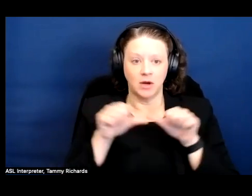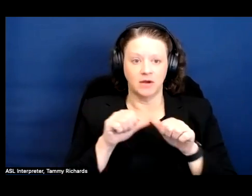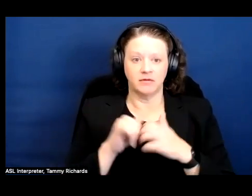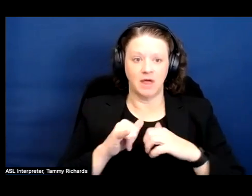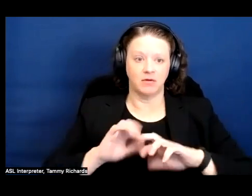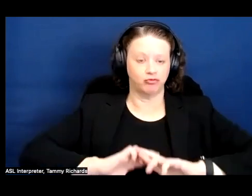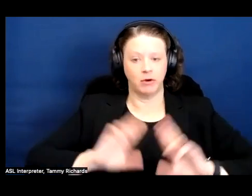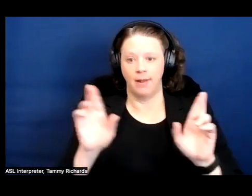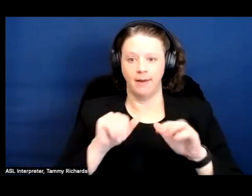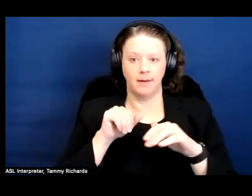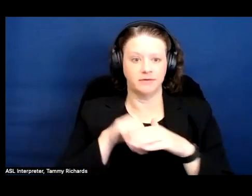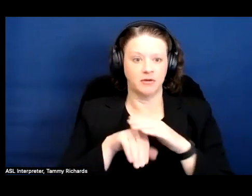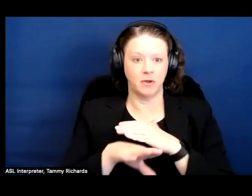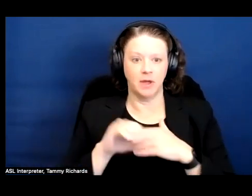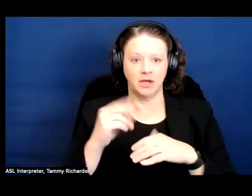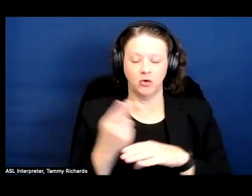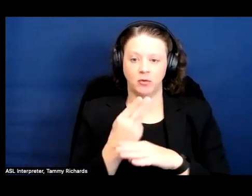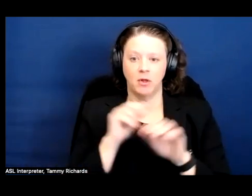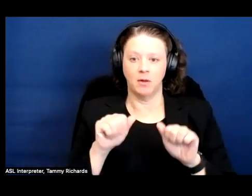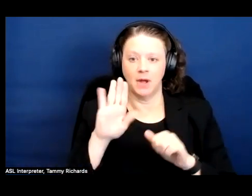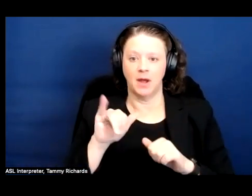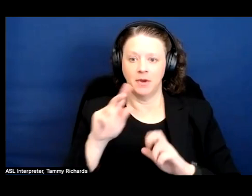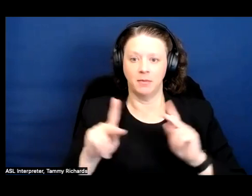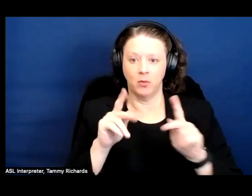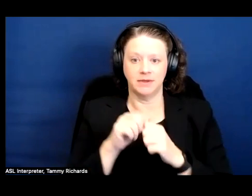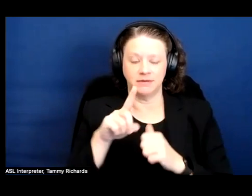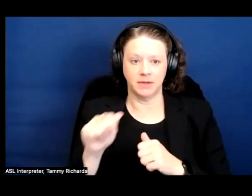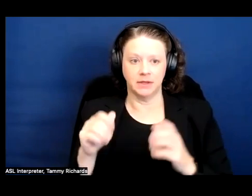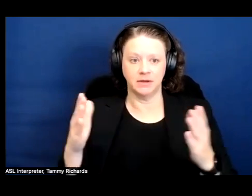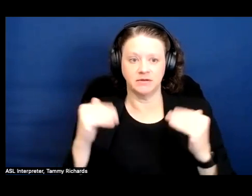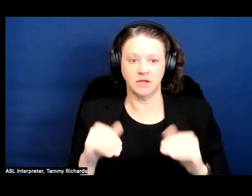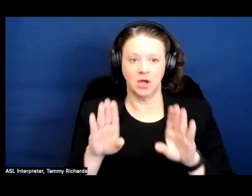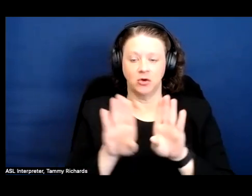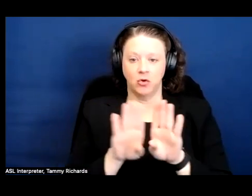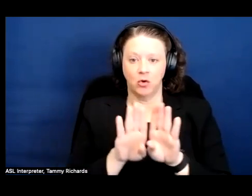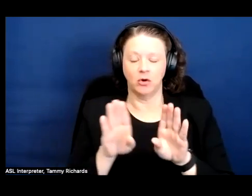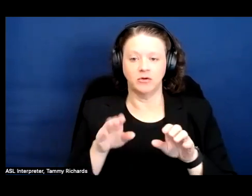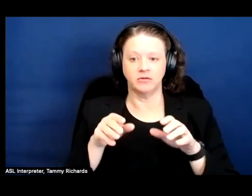and notices her for eviction based on fraud. In other words that she failed to disclose the kitten